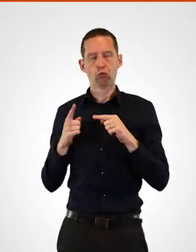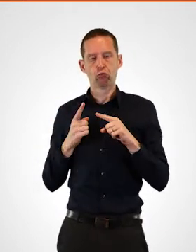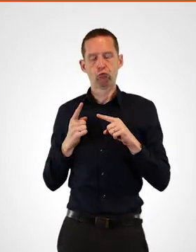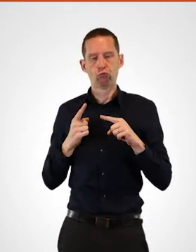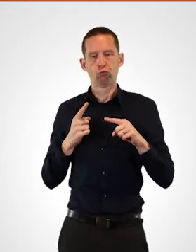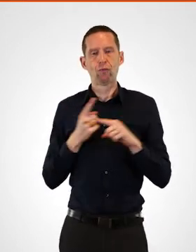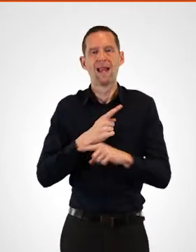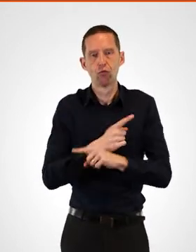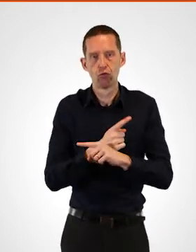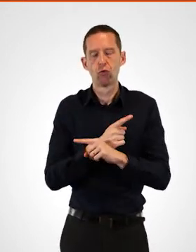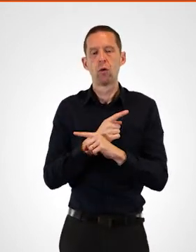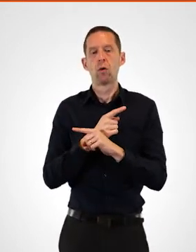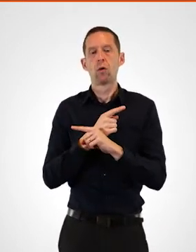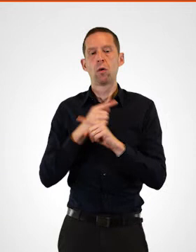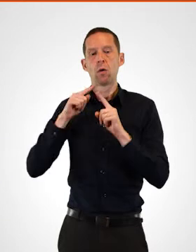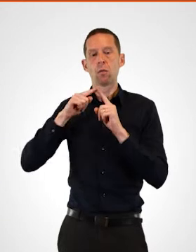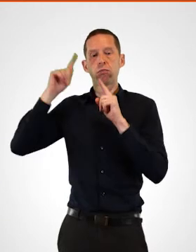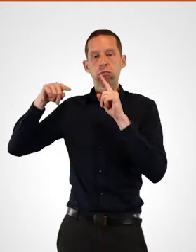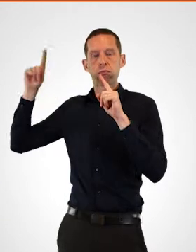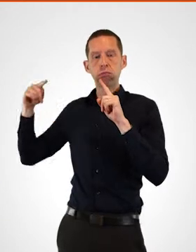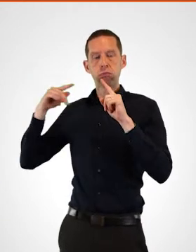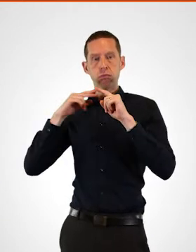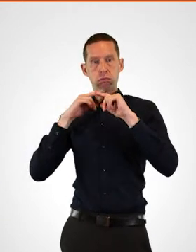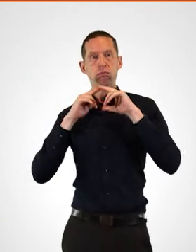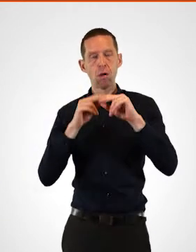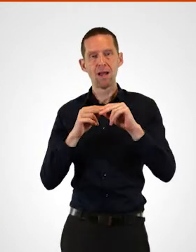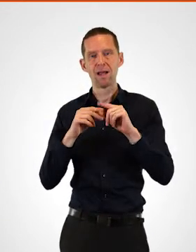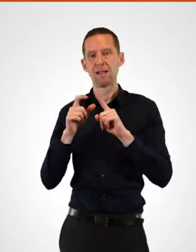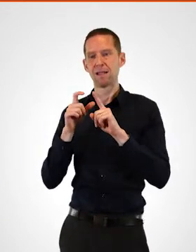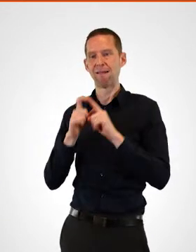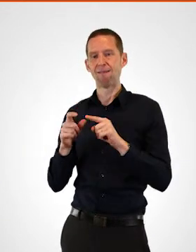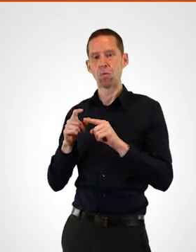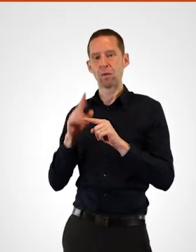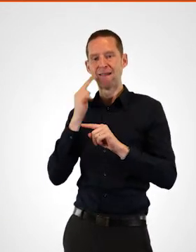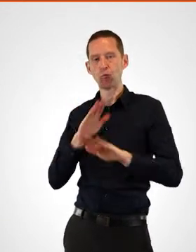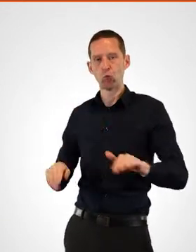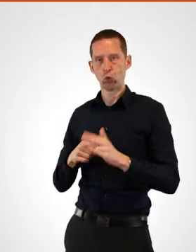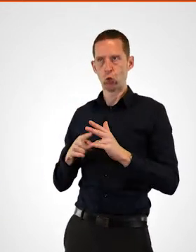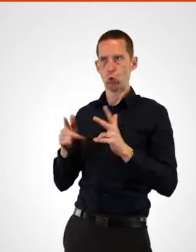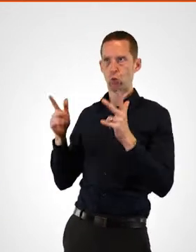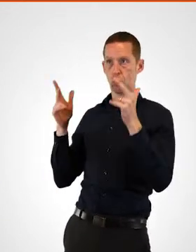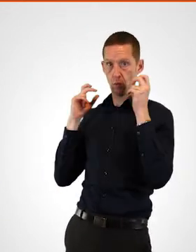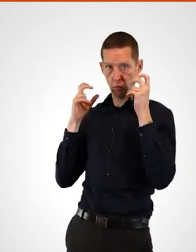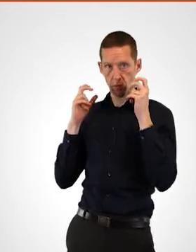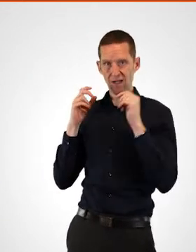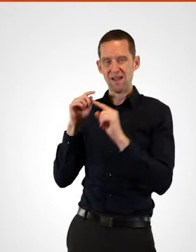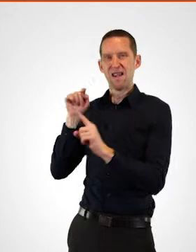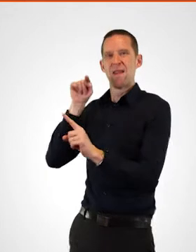that might be particularly difficult for deaf children to have access to and of course this kind of information